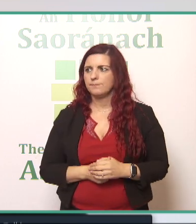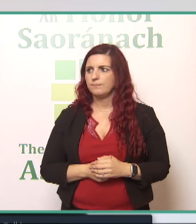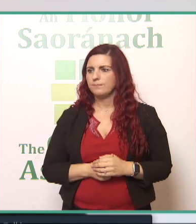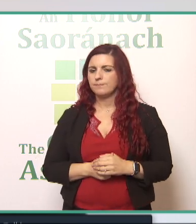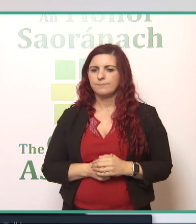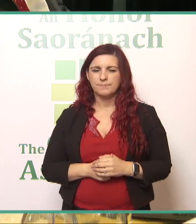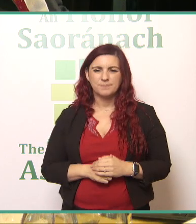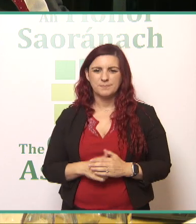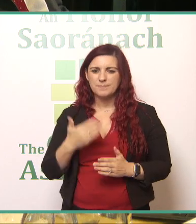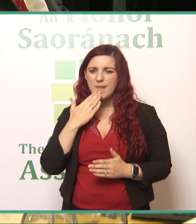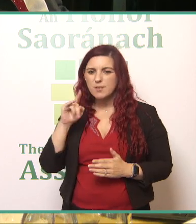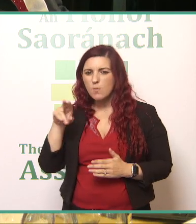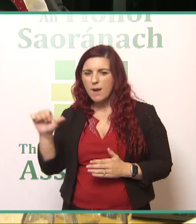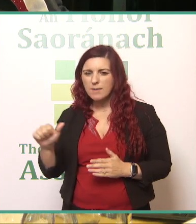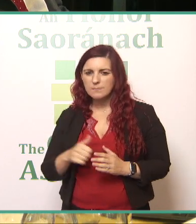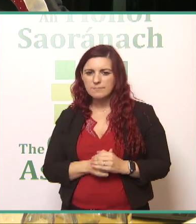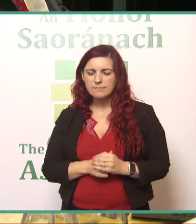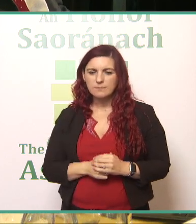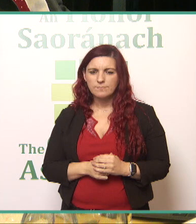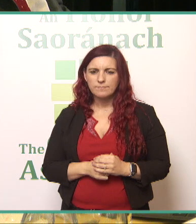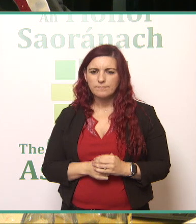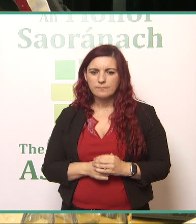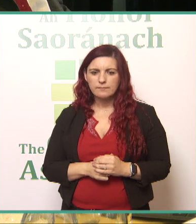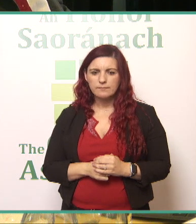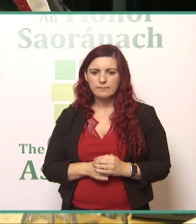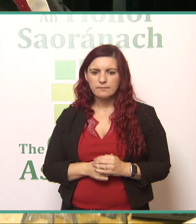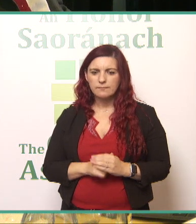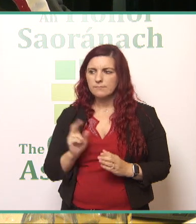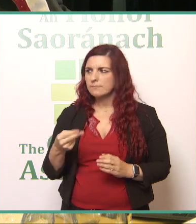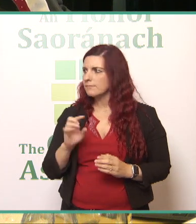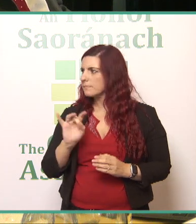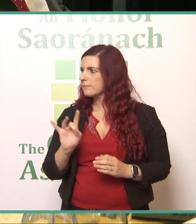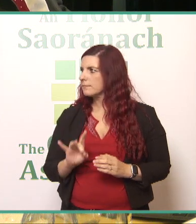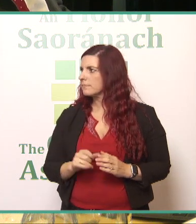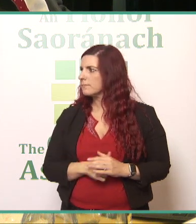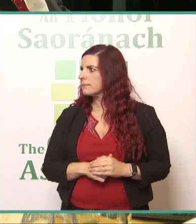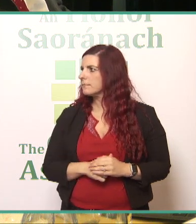thanks Nola comprehensive answers to all that and we'll take another question okay we've